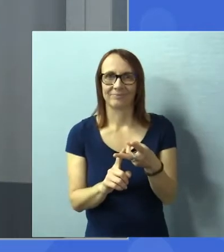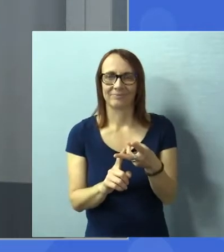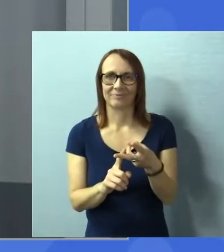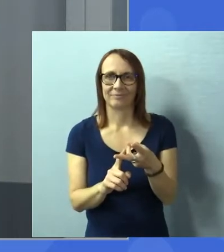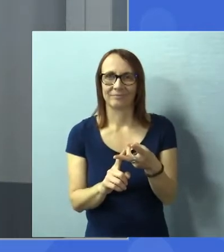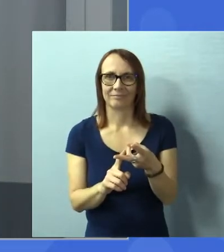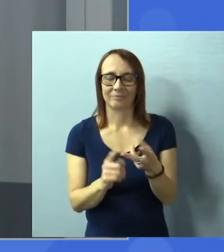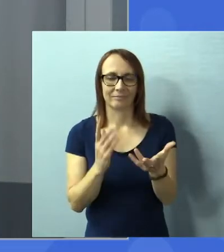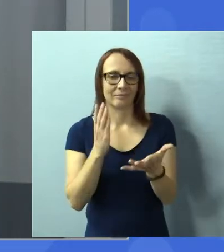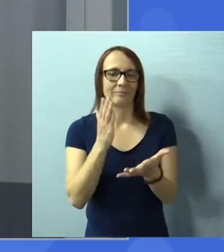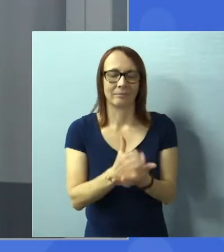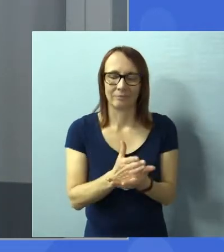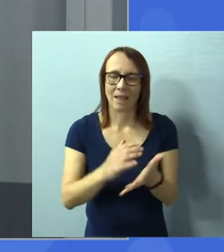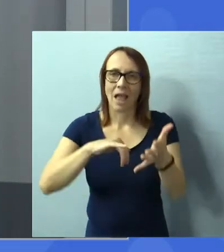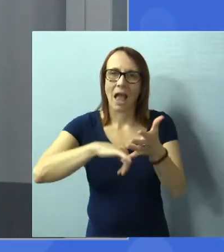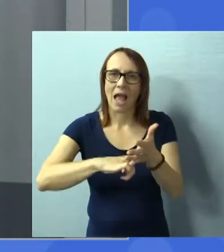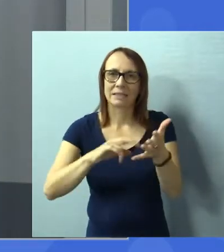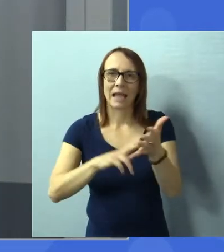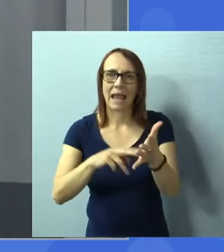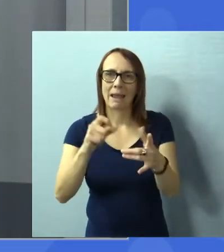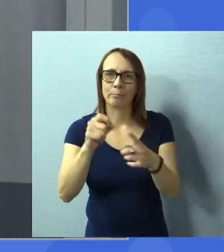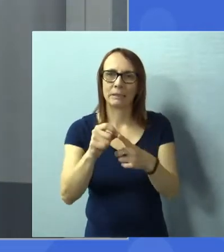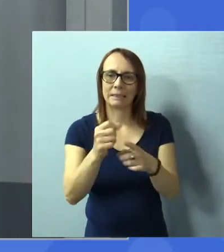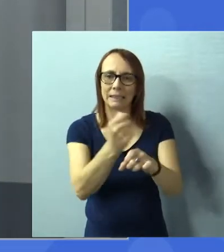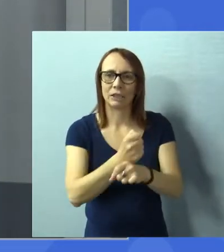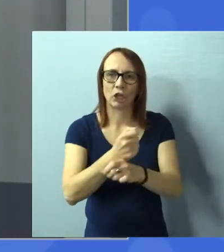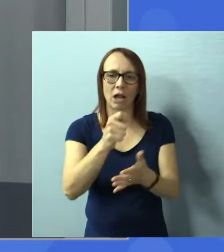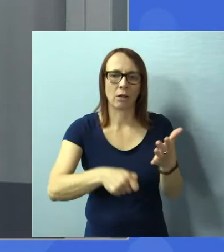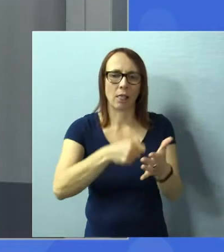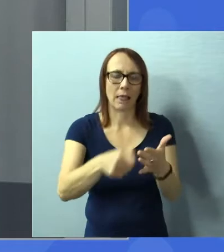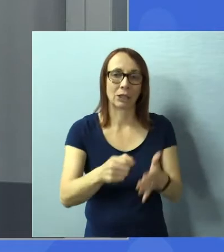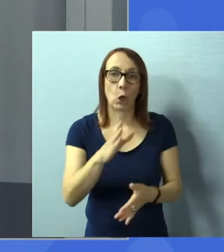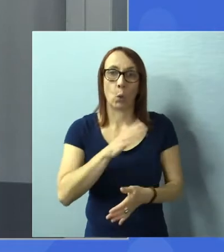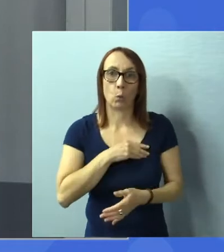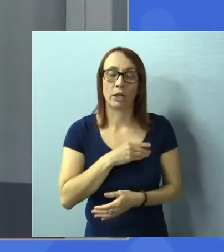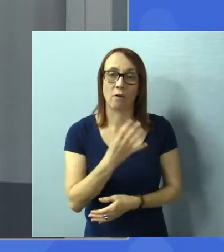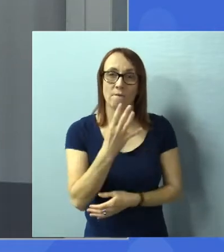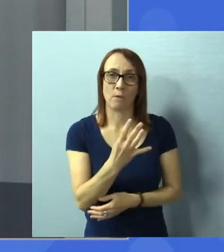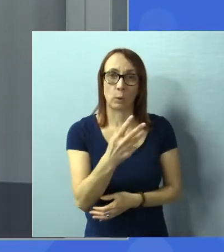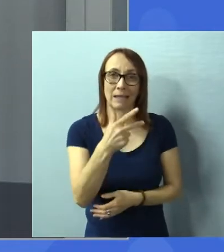success of the SNP in terms of Scottish seats the SNP won 48 out of 59 seats